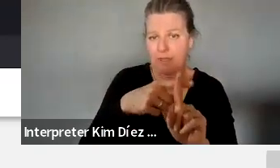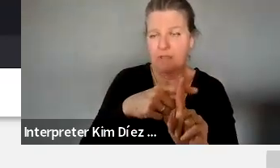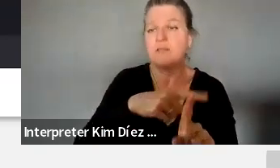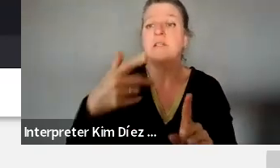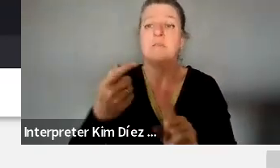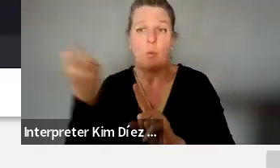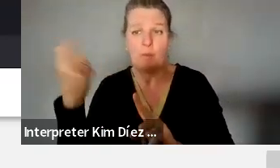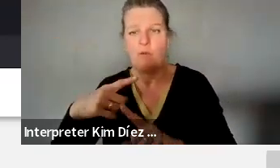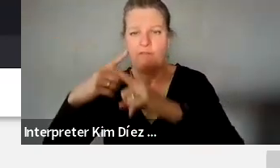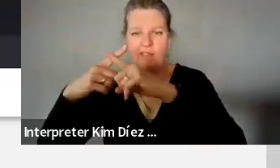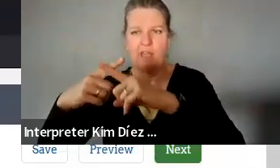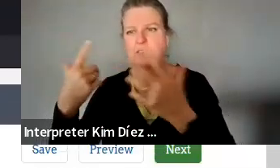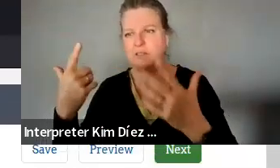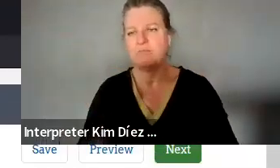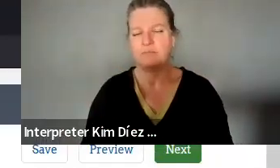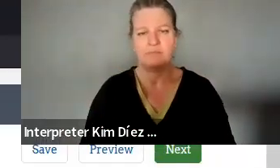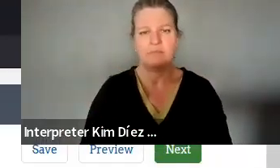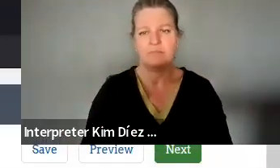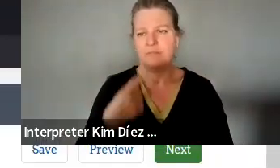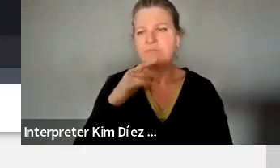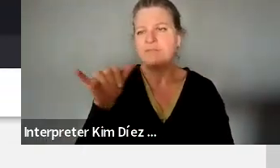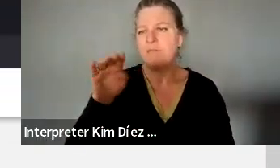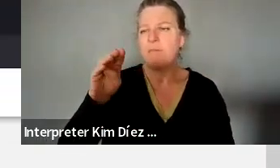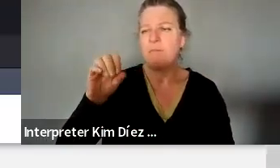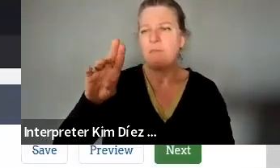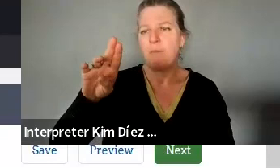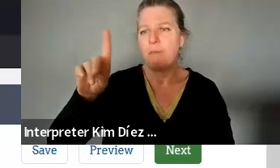[Alex] It's very modular and easy to add and remove.